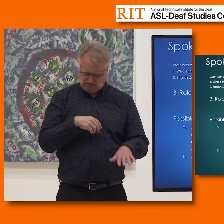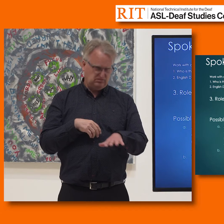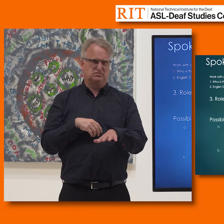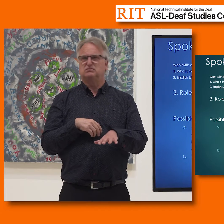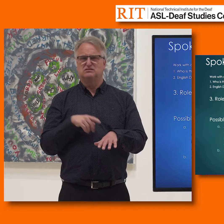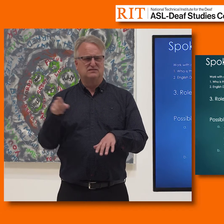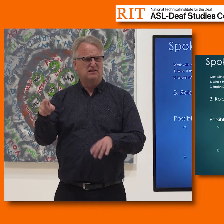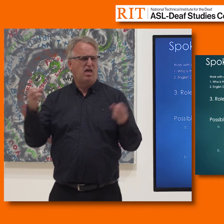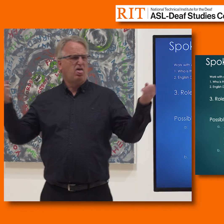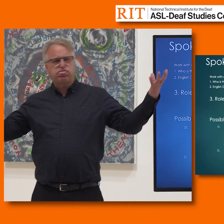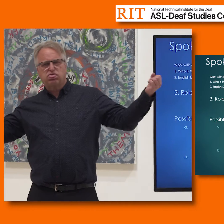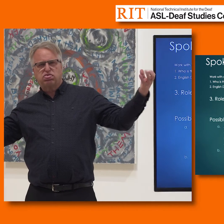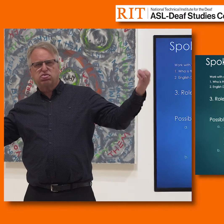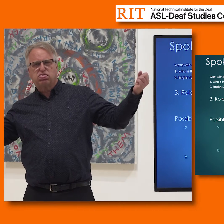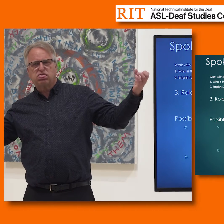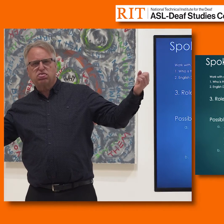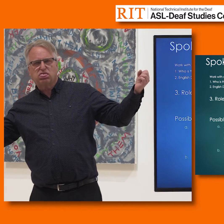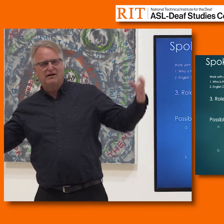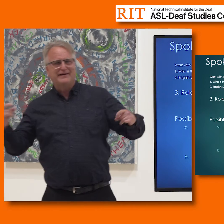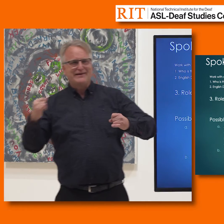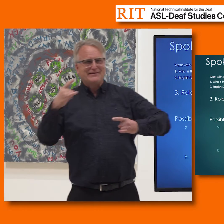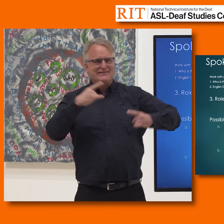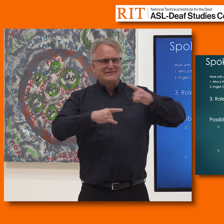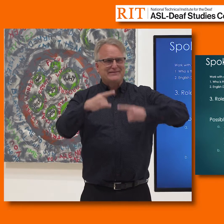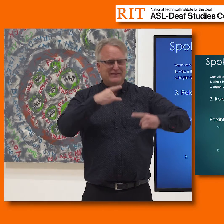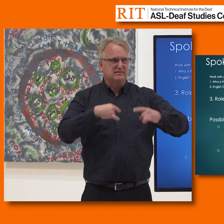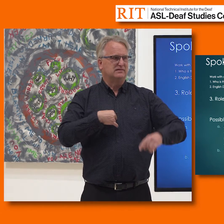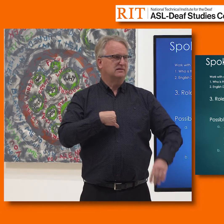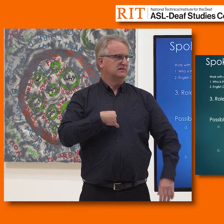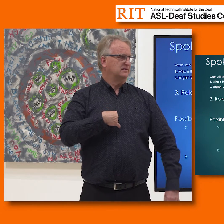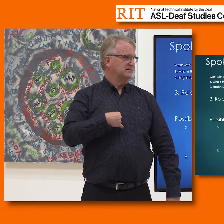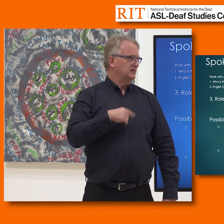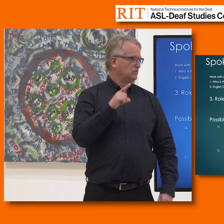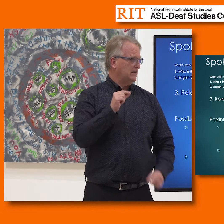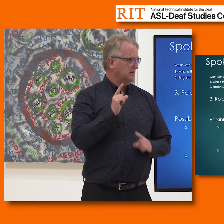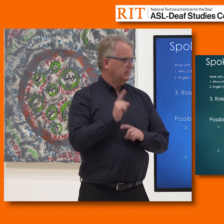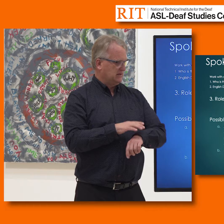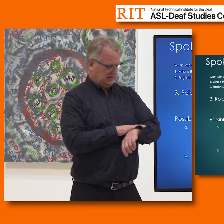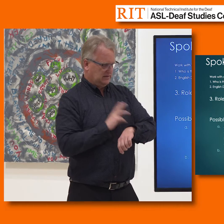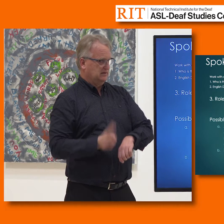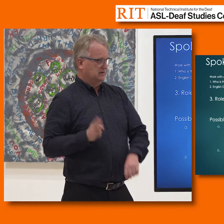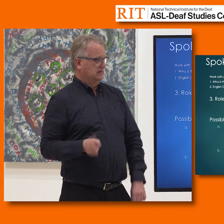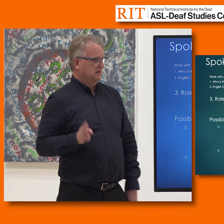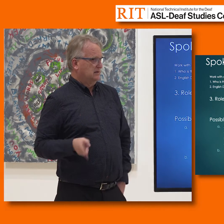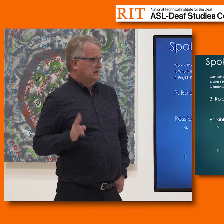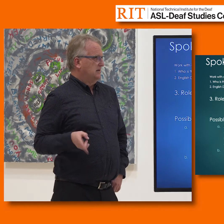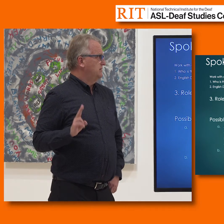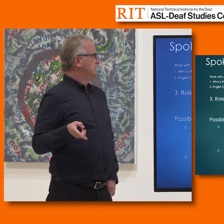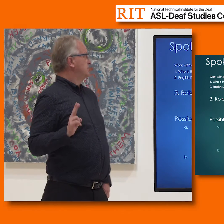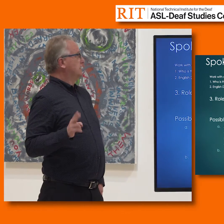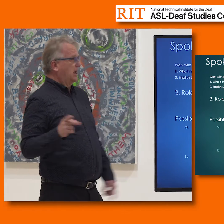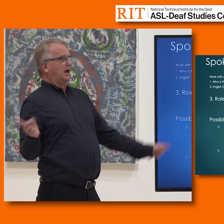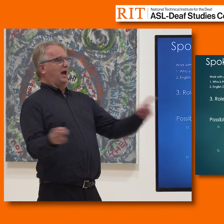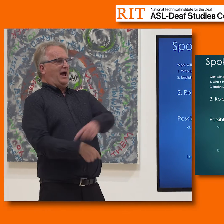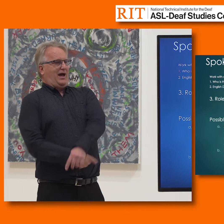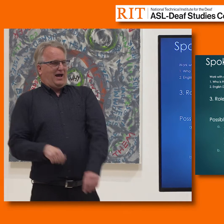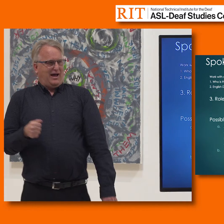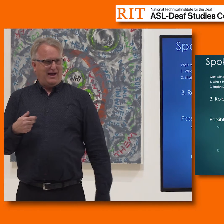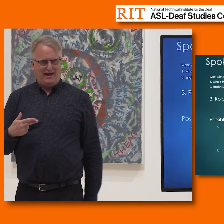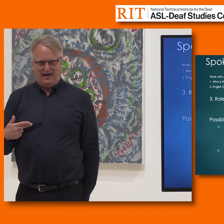but that's difficult on a Deaf person because the two interpreters may have vastly different signing styles. And when the one interpreter that I might not